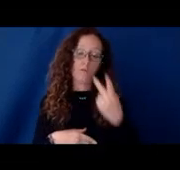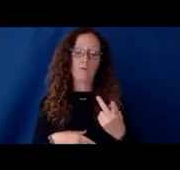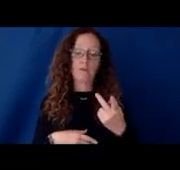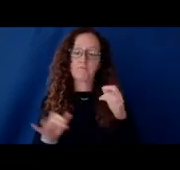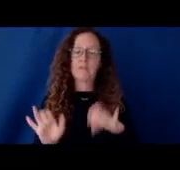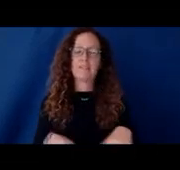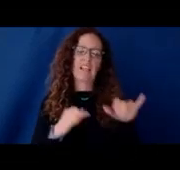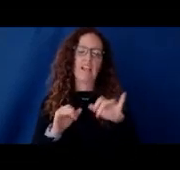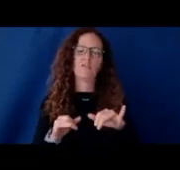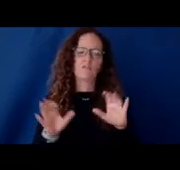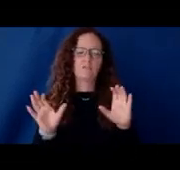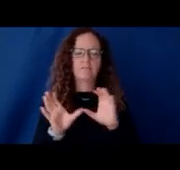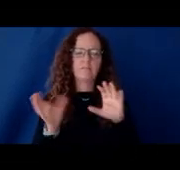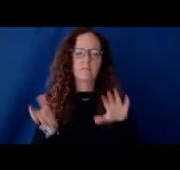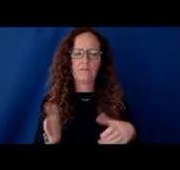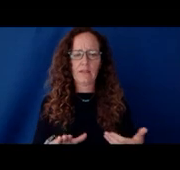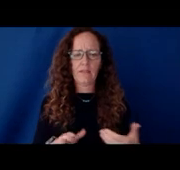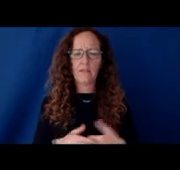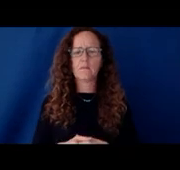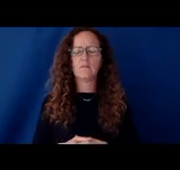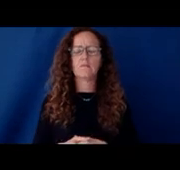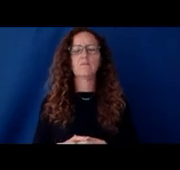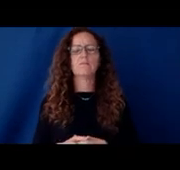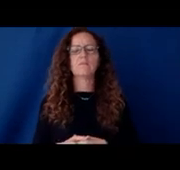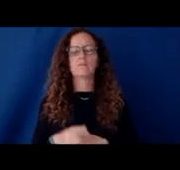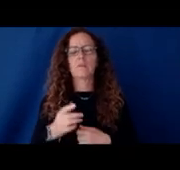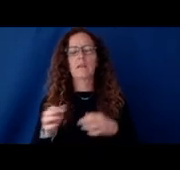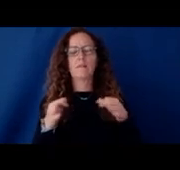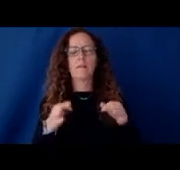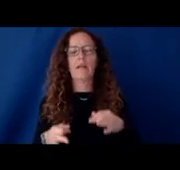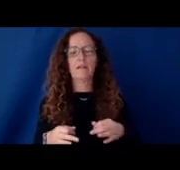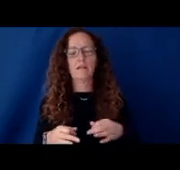So in there, you have these underlying causes, immediate causes, and the contributing causes